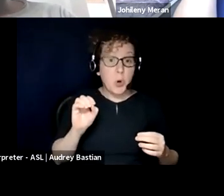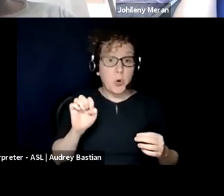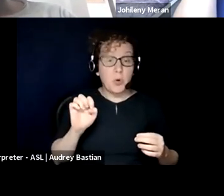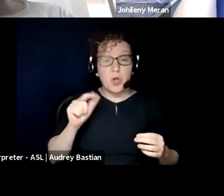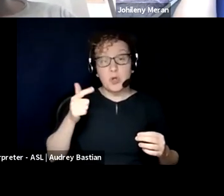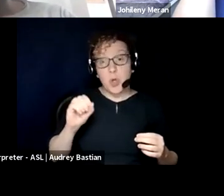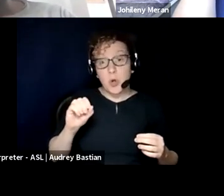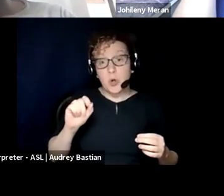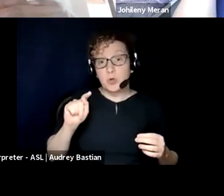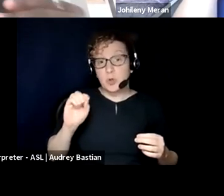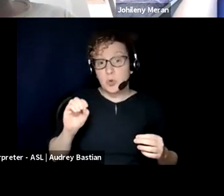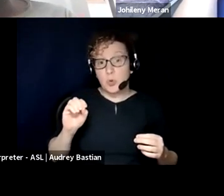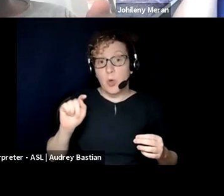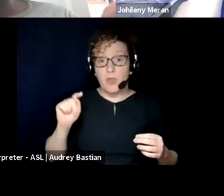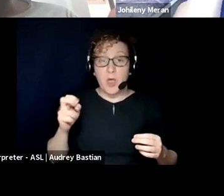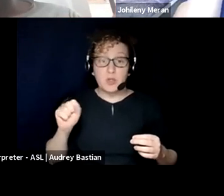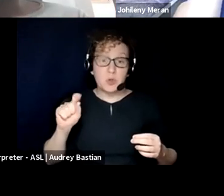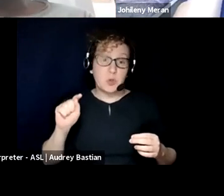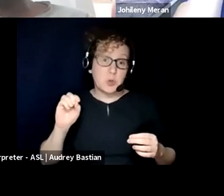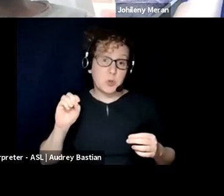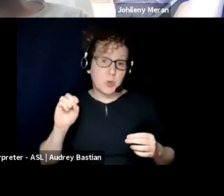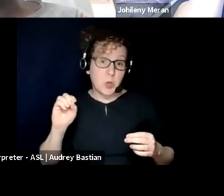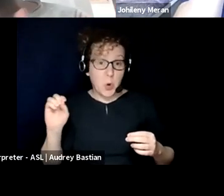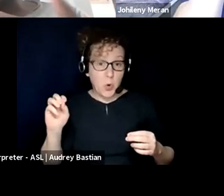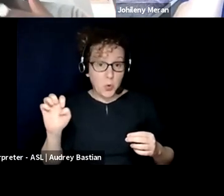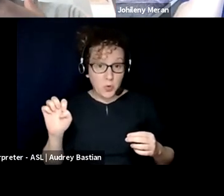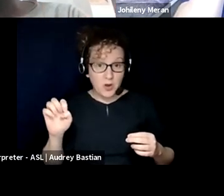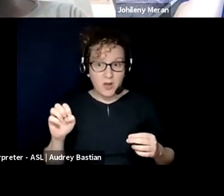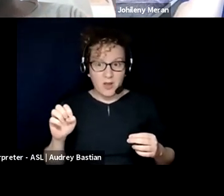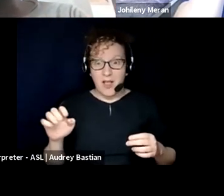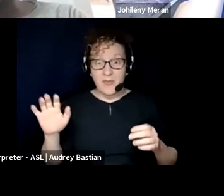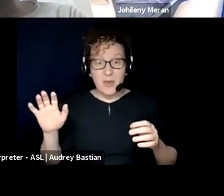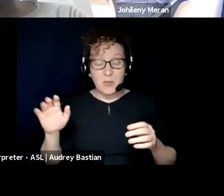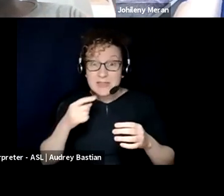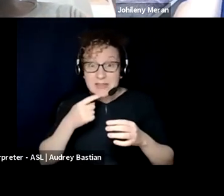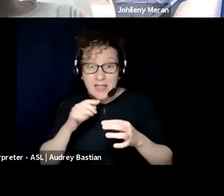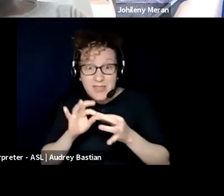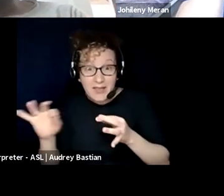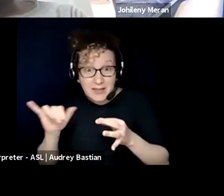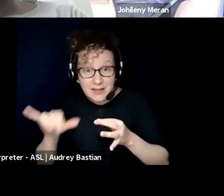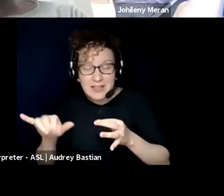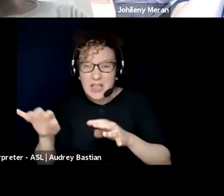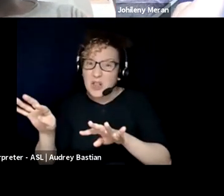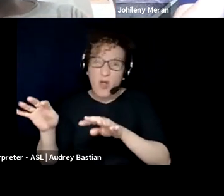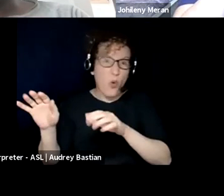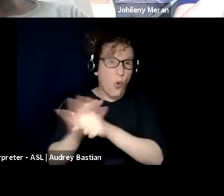And when he said that the whole class looked at me directly. And I was just like... I don't